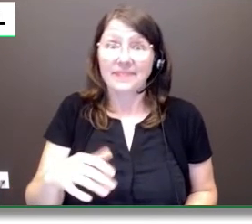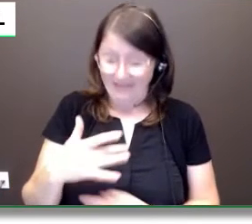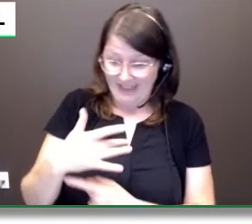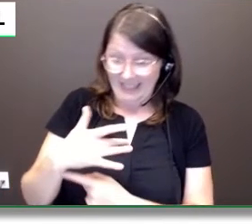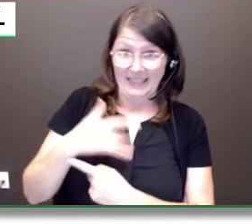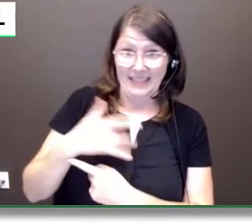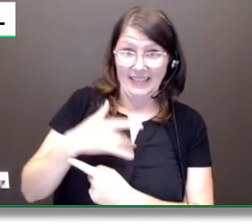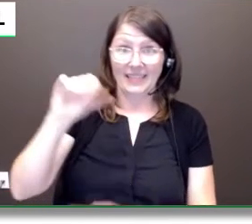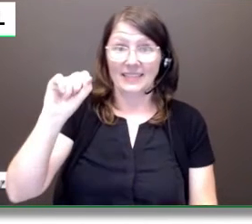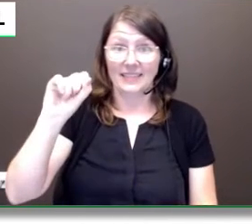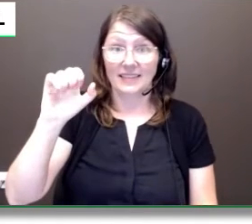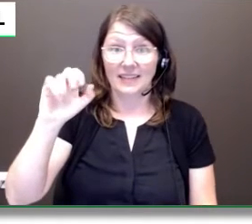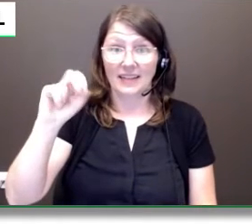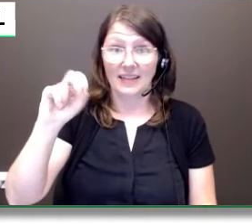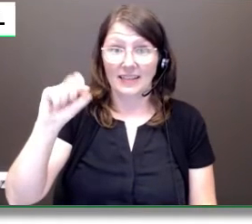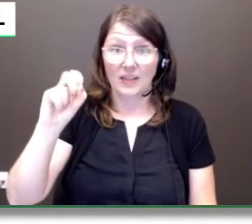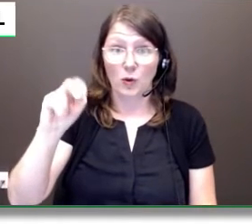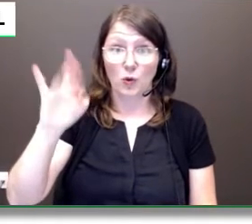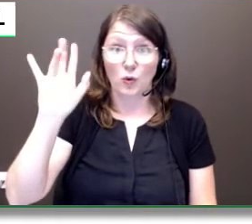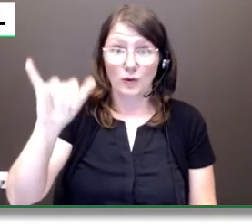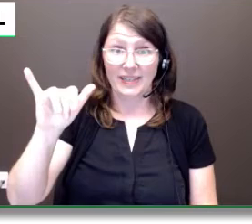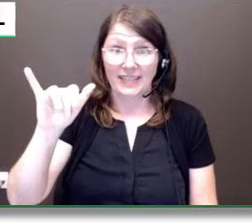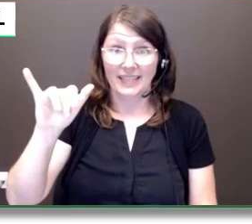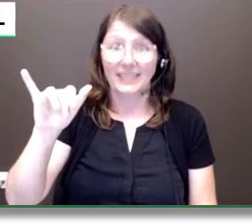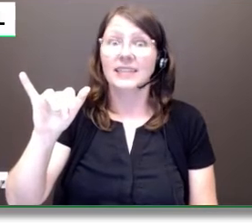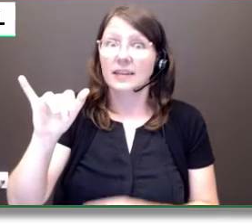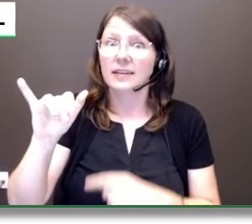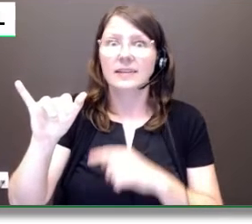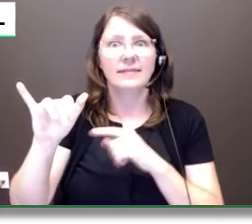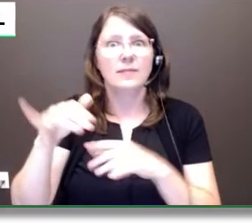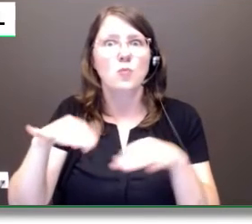don't remember how talented they are at interpretation and at all the different